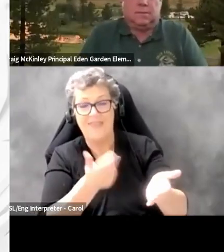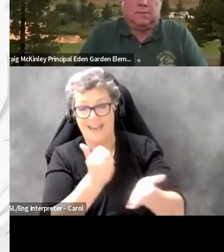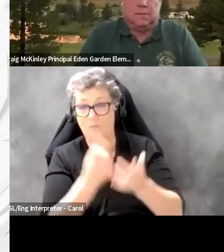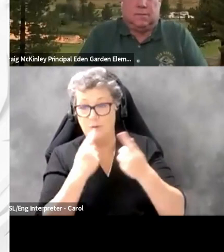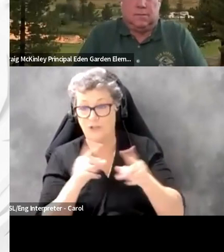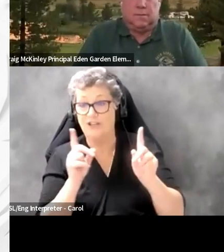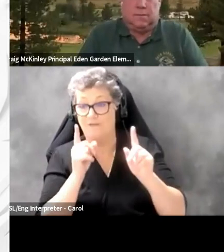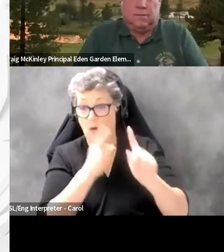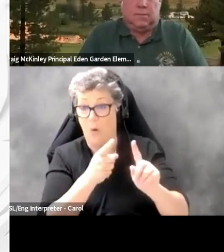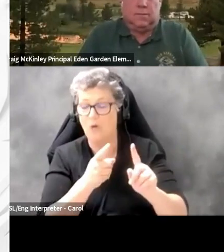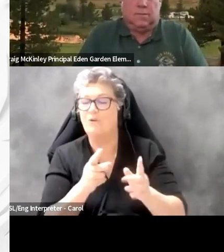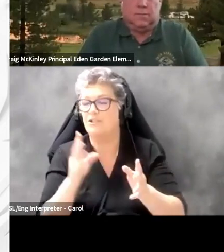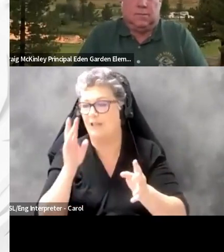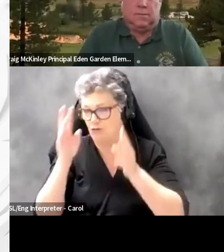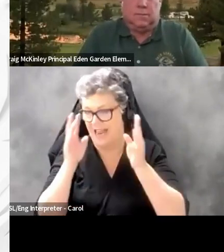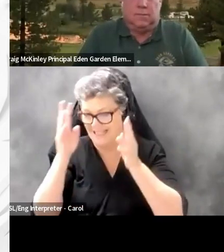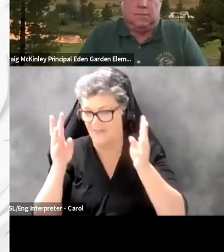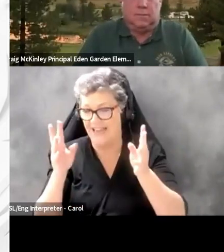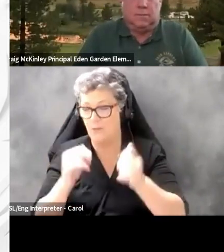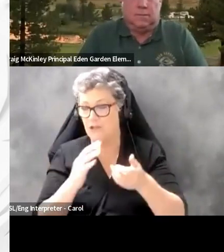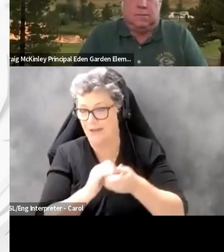which was the creativity we needed them to collaborate and we need them to solve